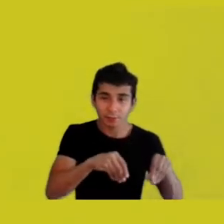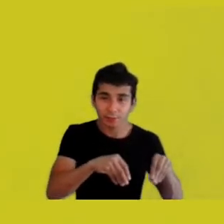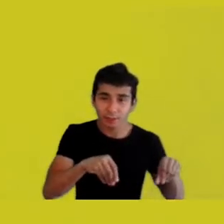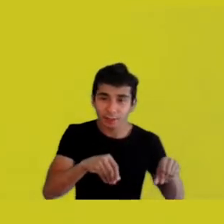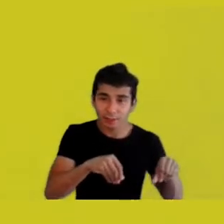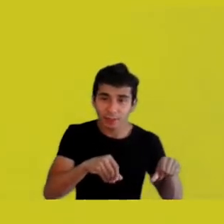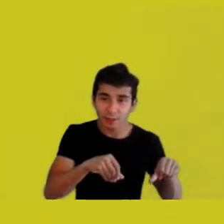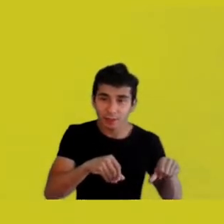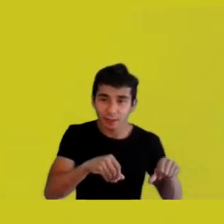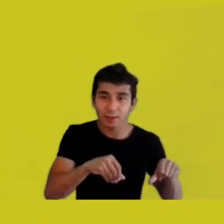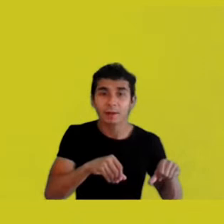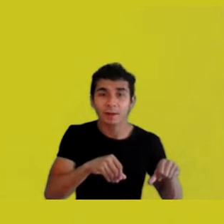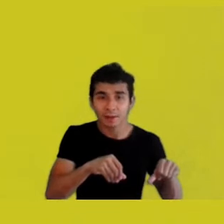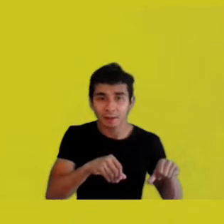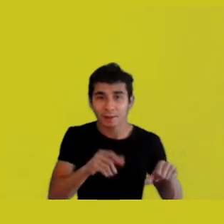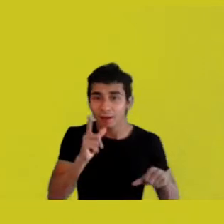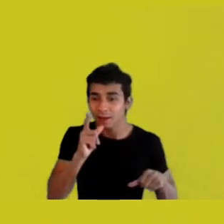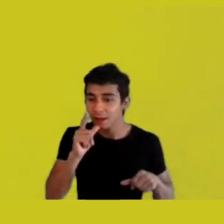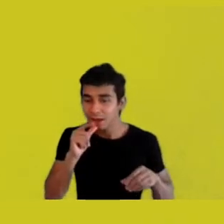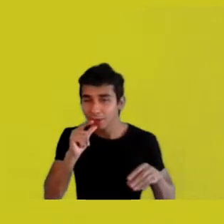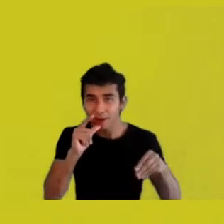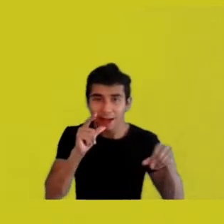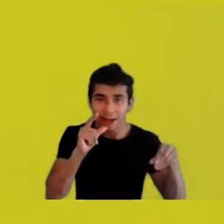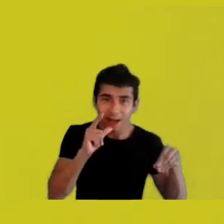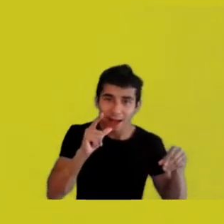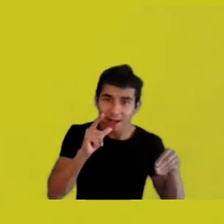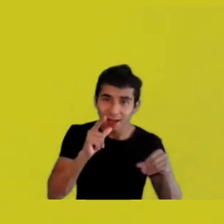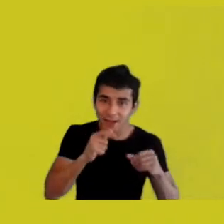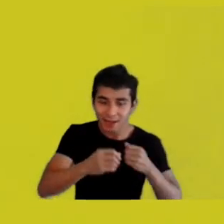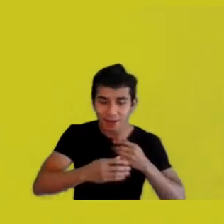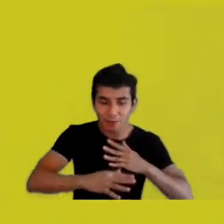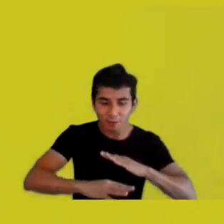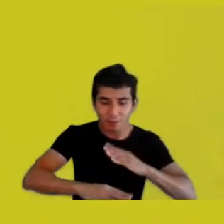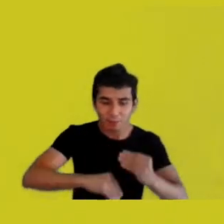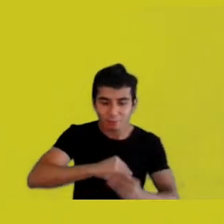Water and sand Fight by the sea Water passes And sand stays where it is